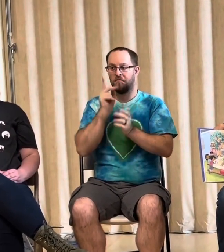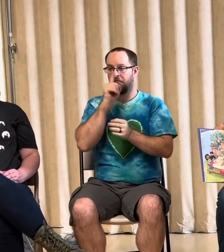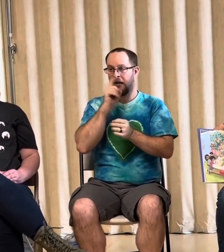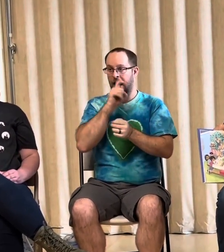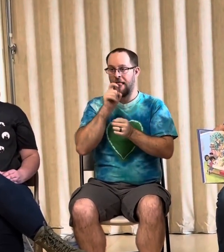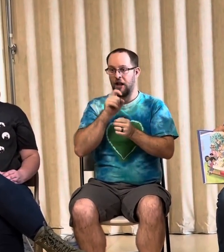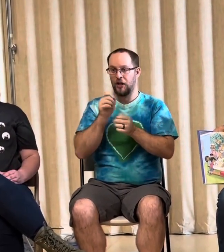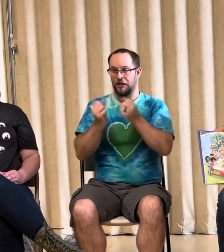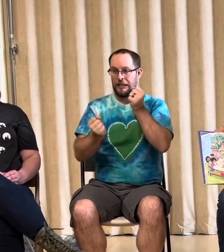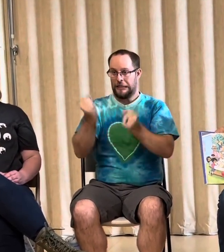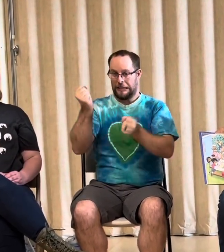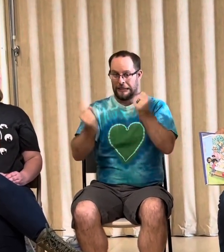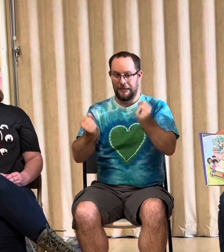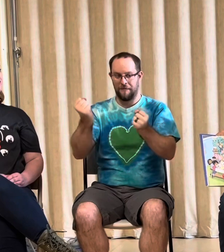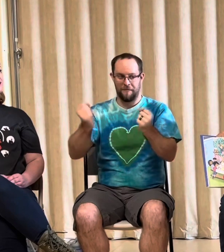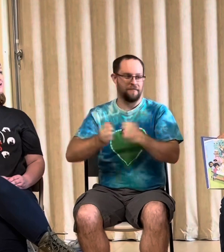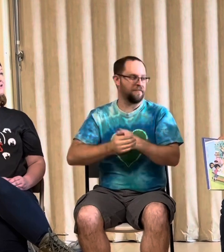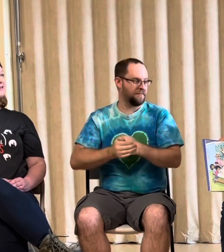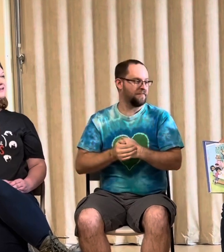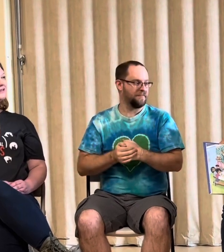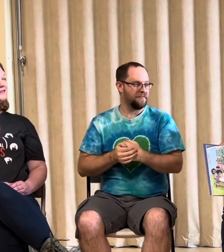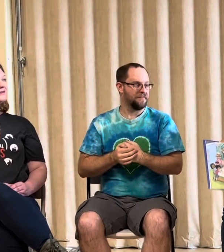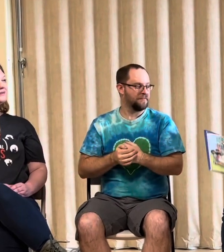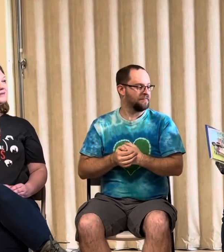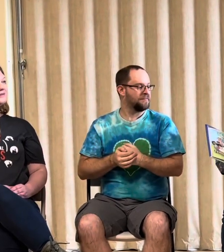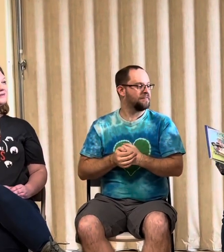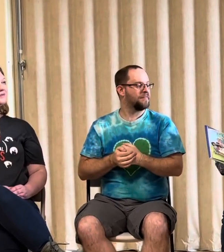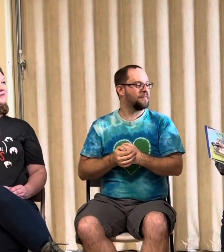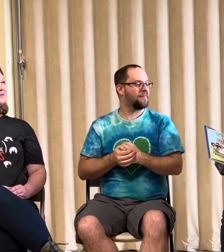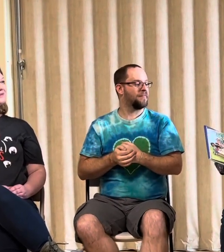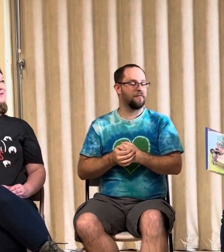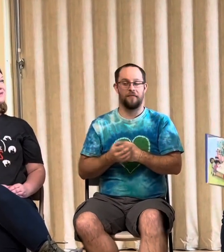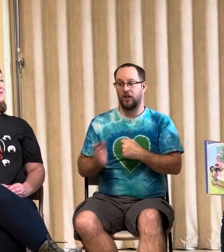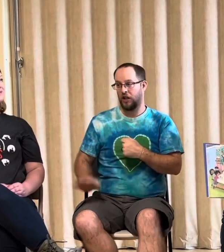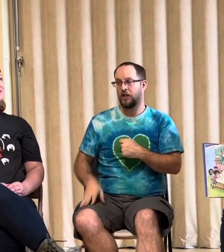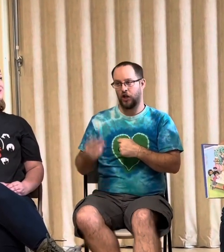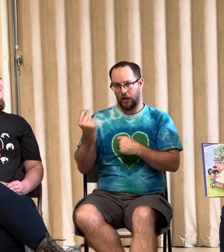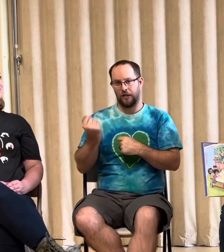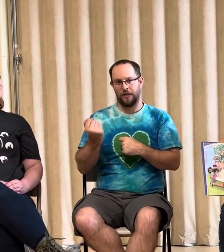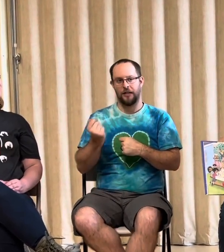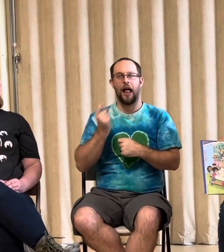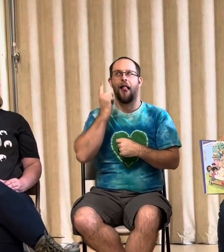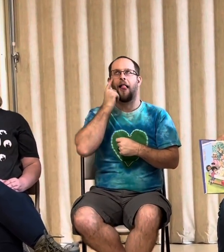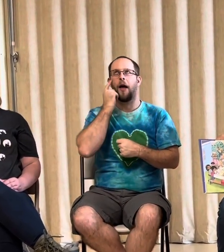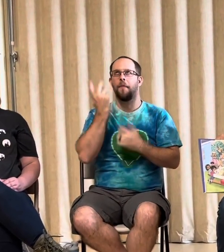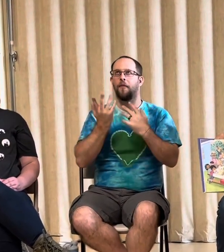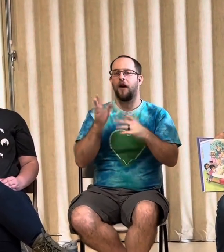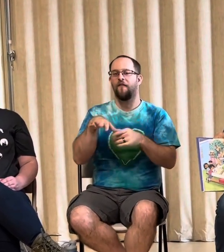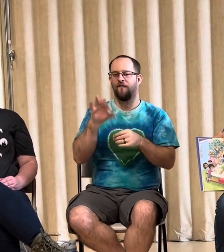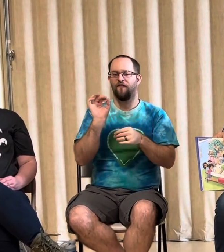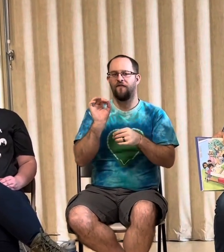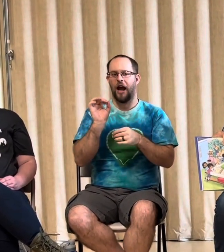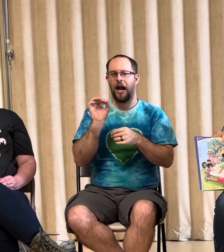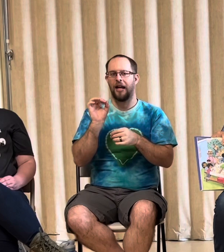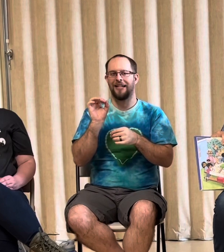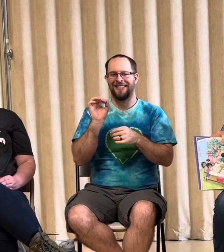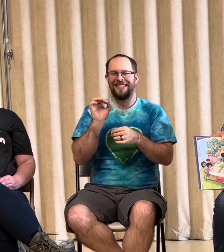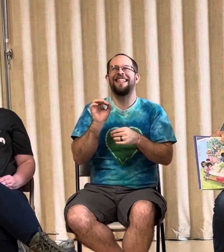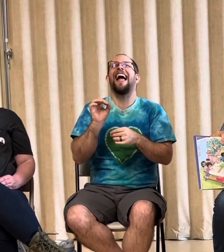you're steering the boat. And the dog is thinking, maybe we could find a tennis ball. I don't know.